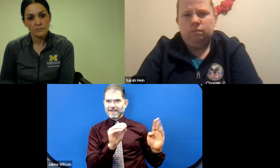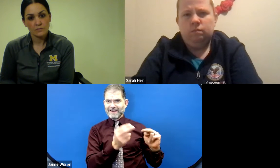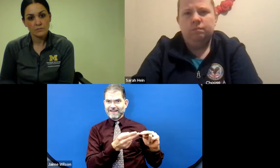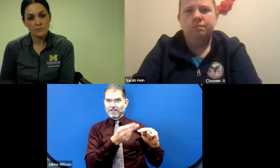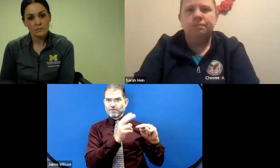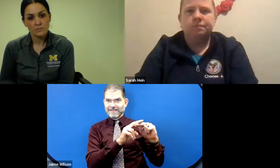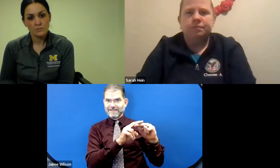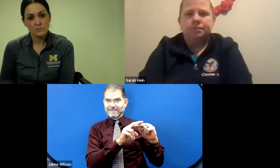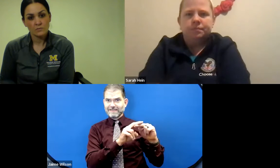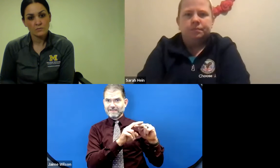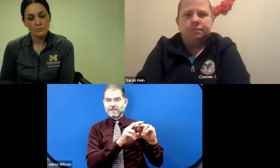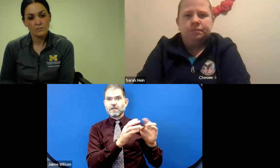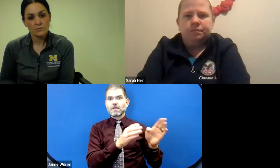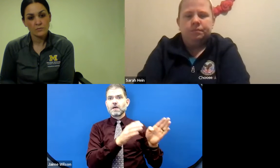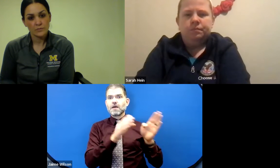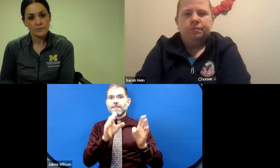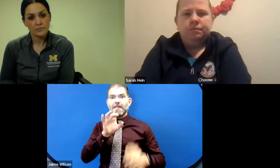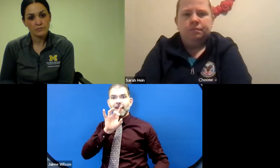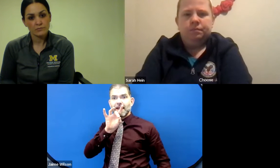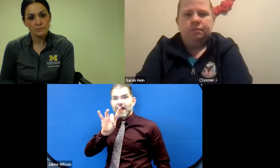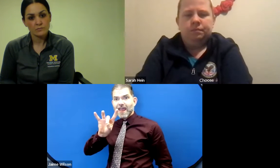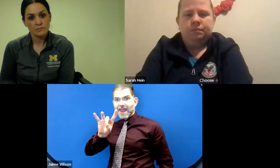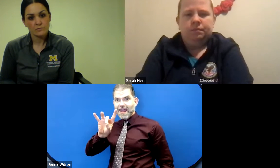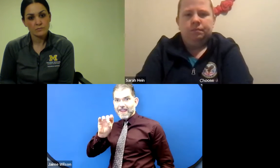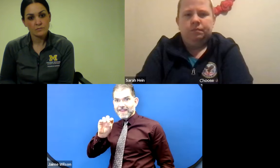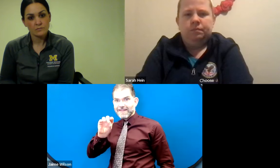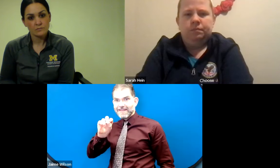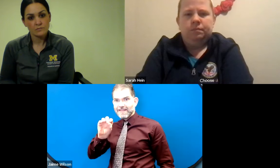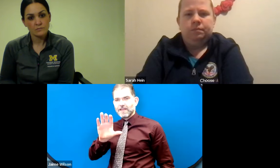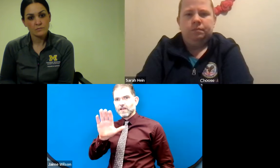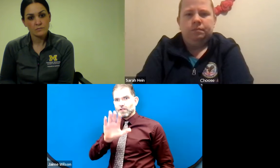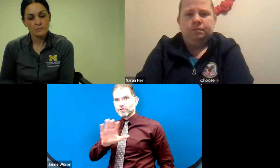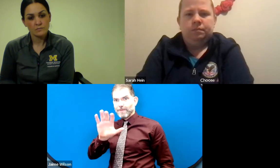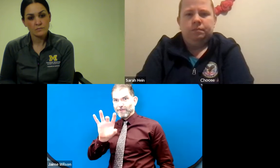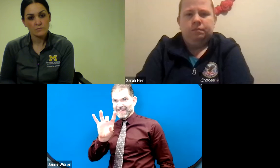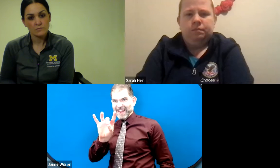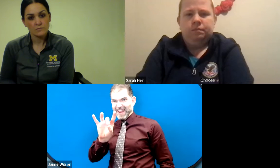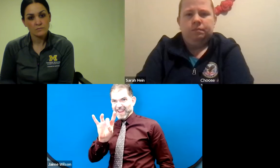ASL Interpreter: there's about a 5% chance ASL Interpreter: increase ASL Interpreter: of getting Alzheimer's